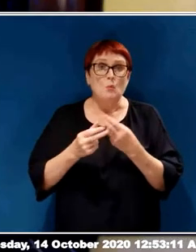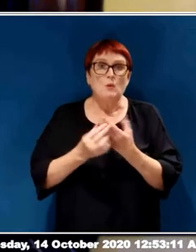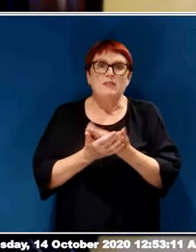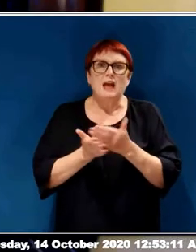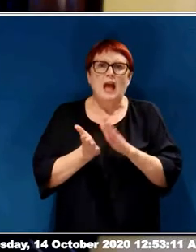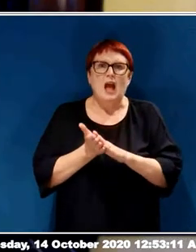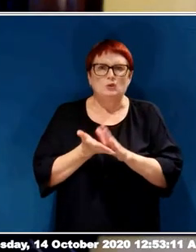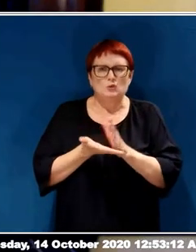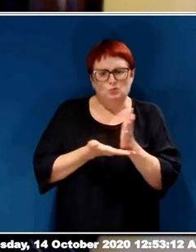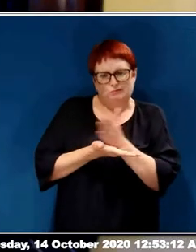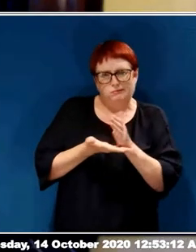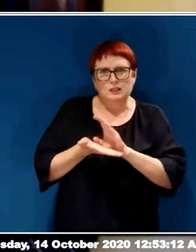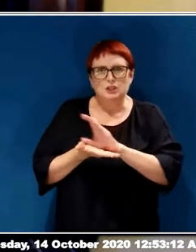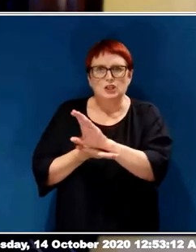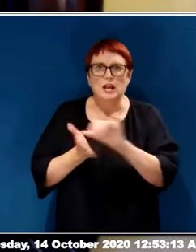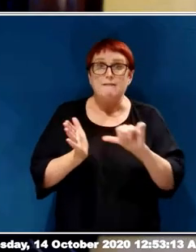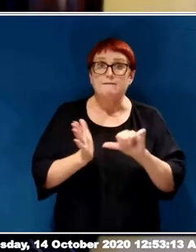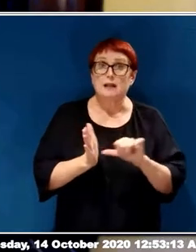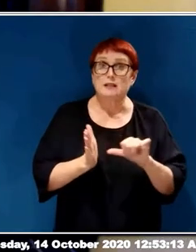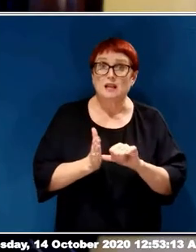the literature a “wait to fail” model.